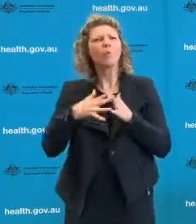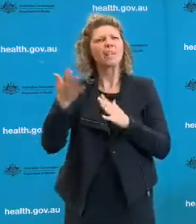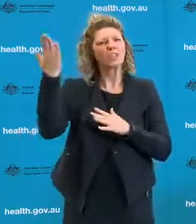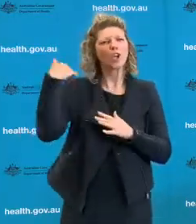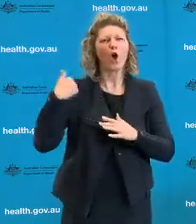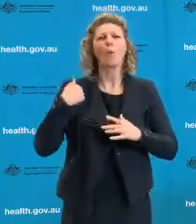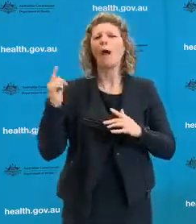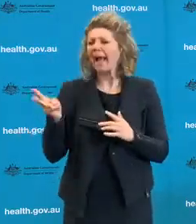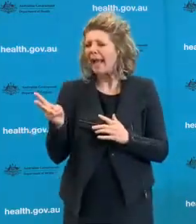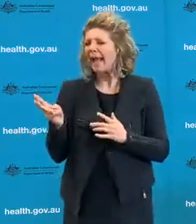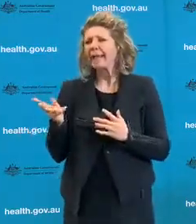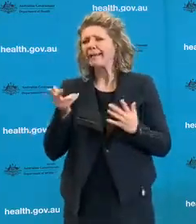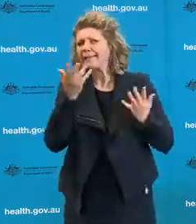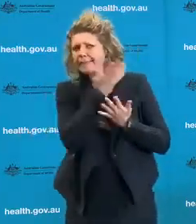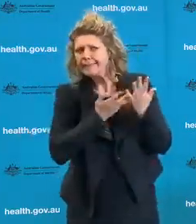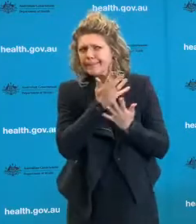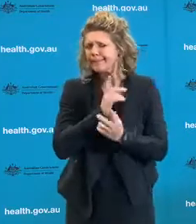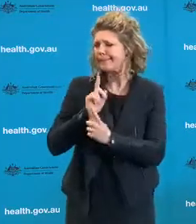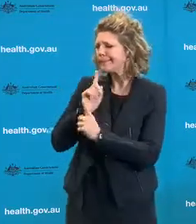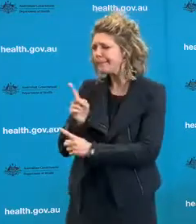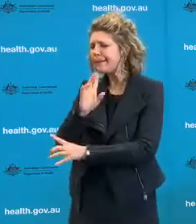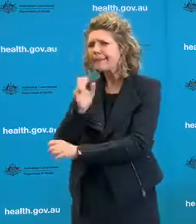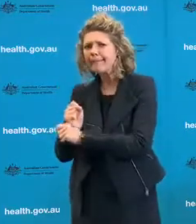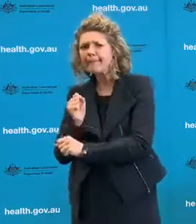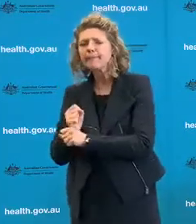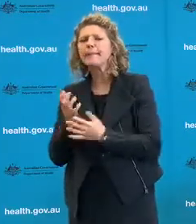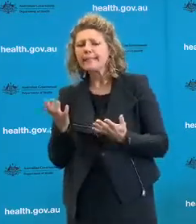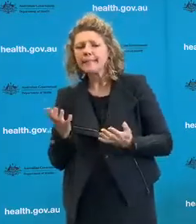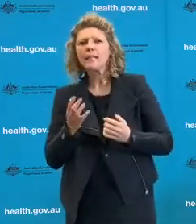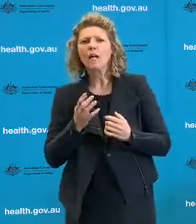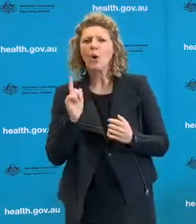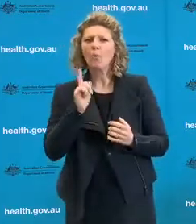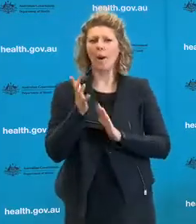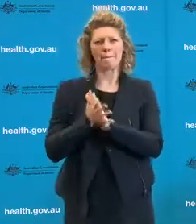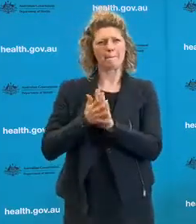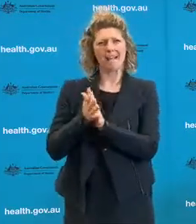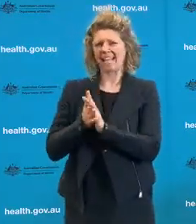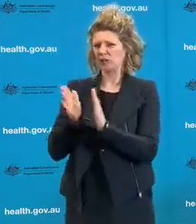and reiterated, or gave clarity to, what aggressive suppression means.